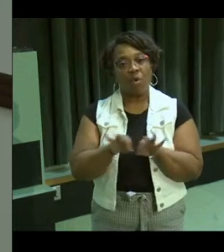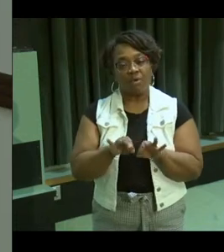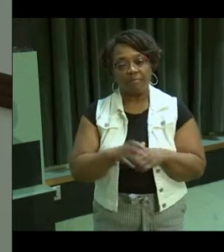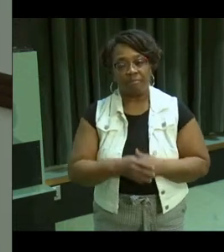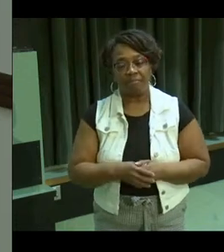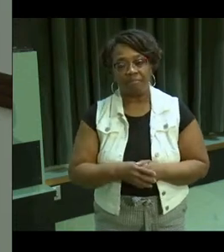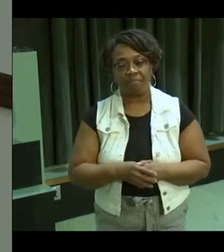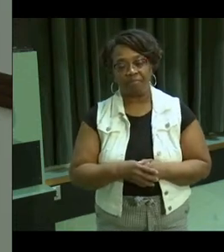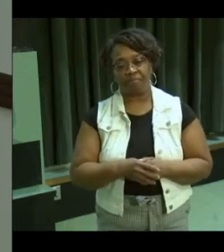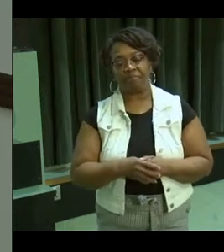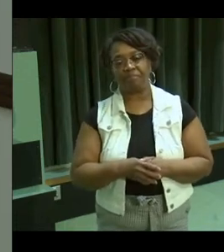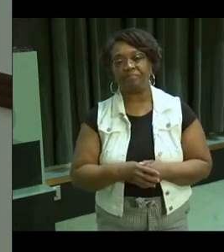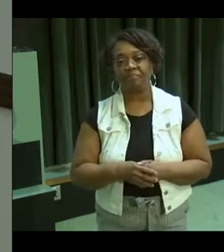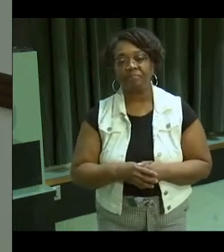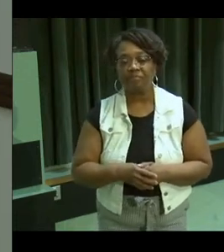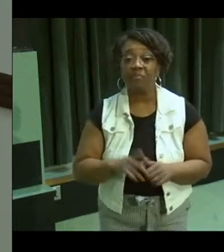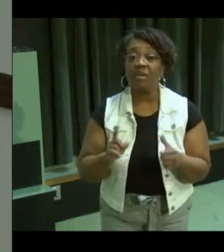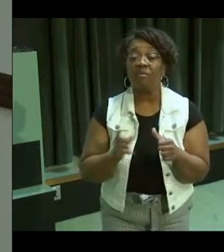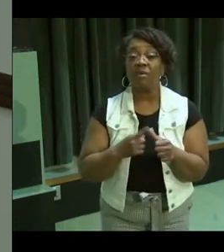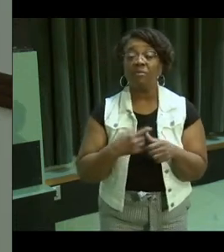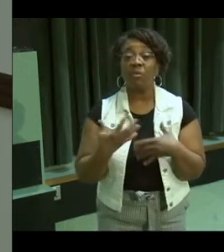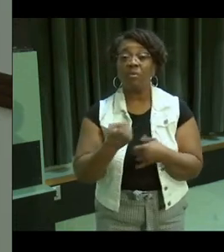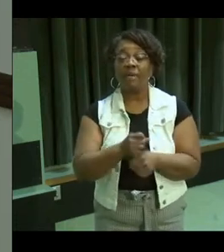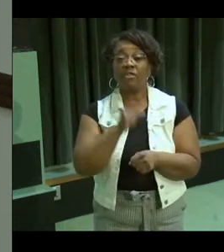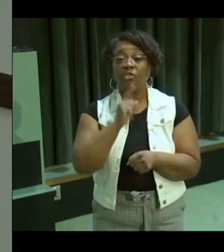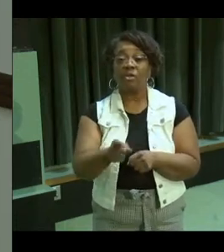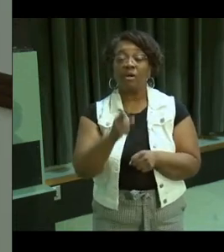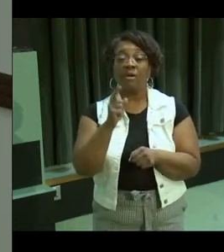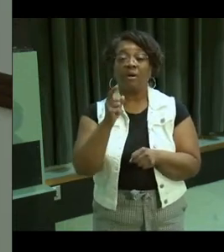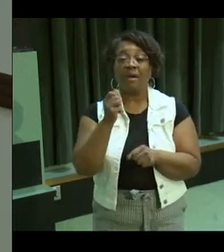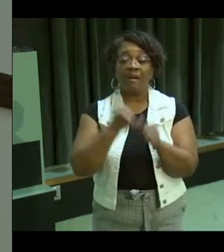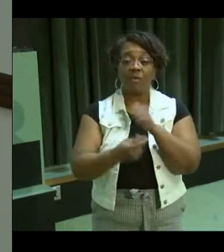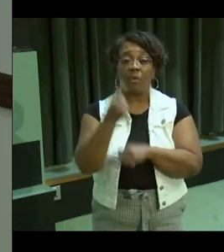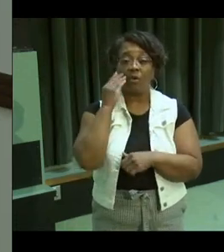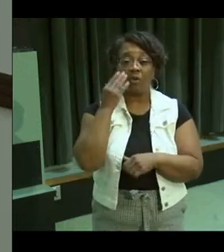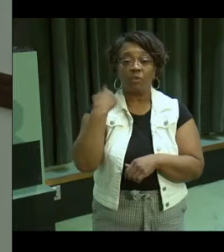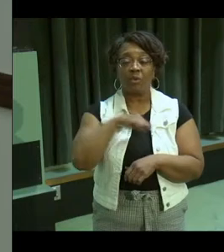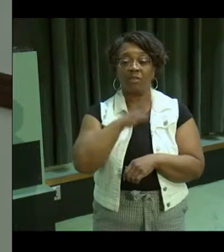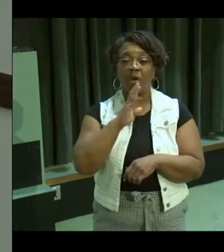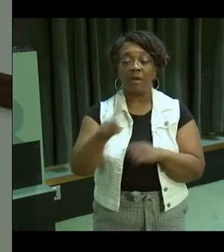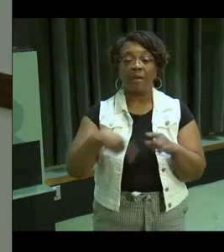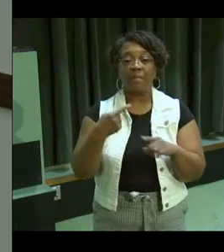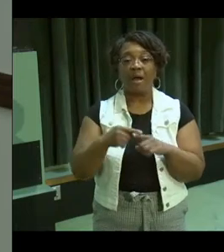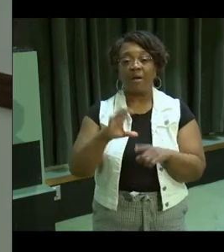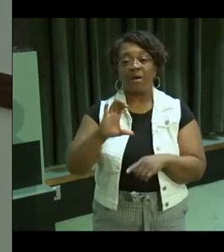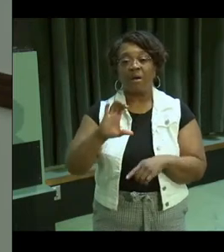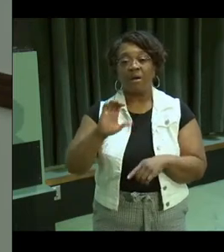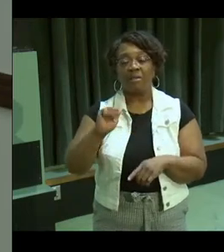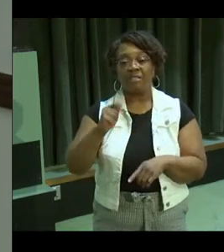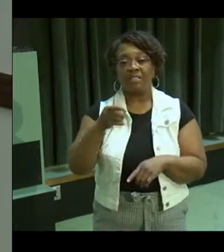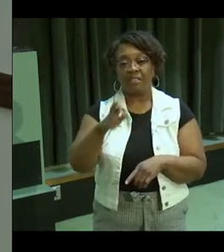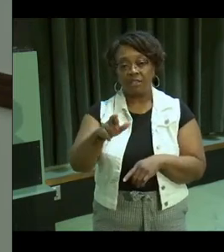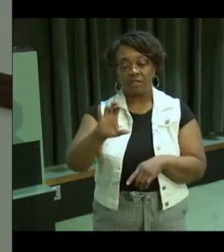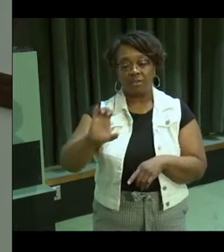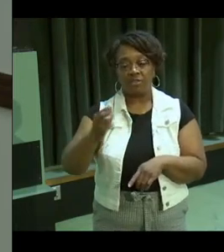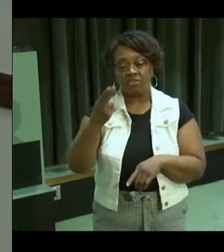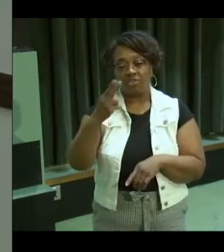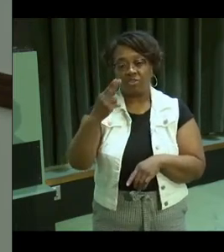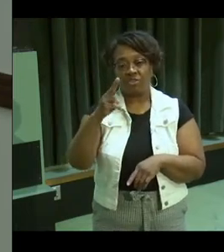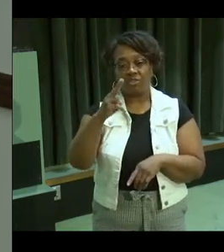that. But before I go any further, I want to make sure that everyone knows that we're